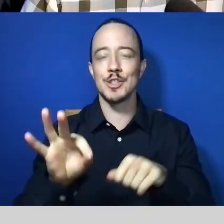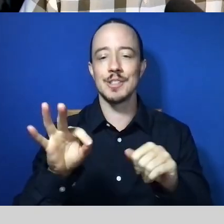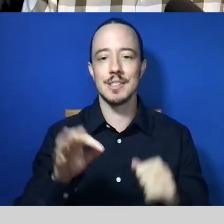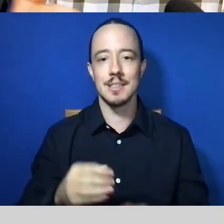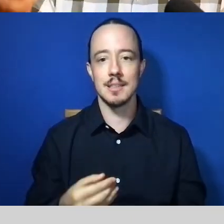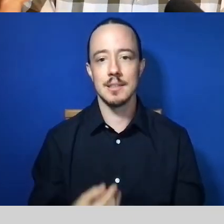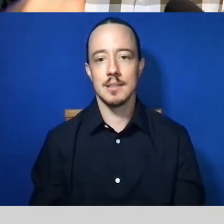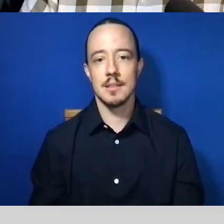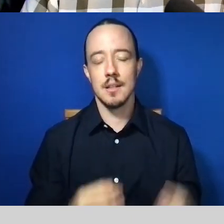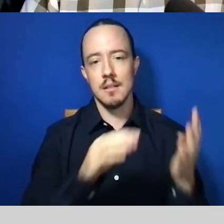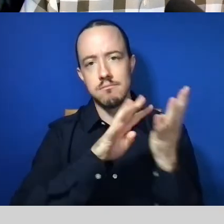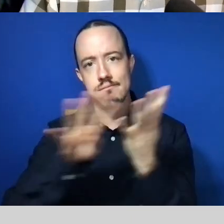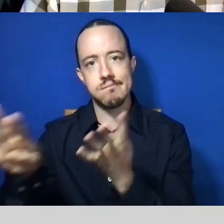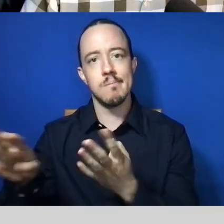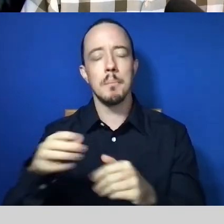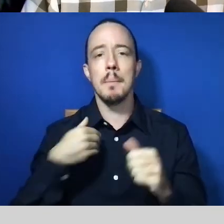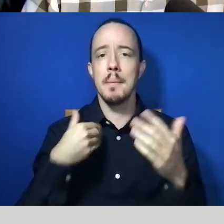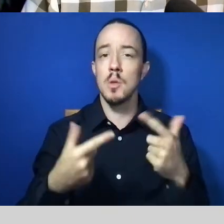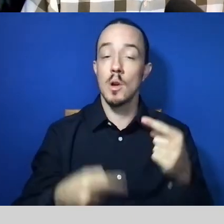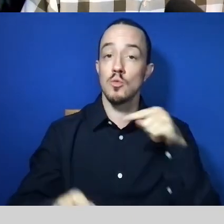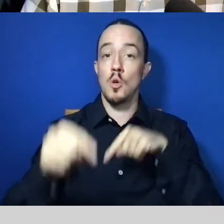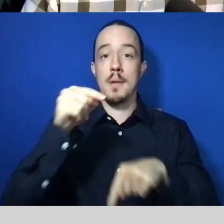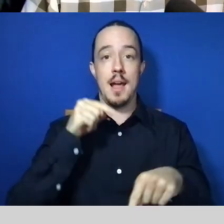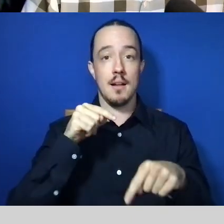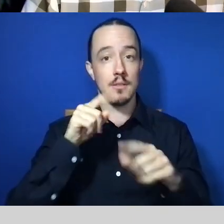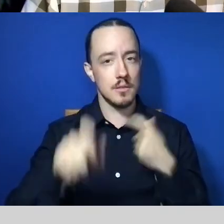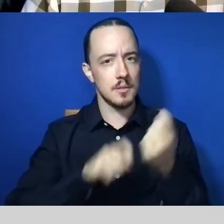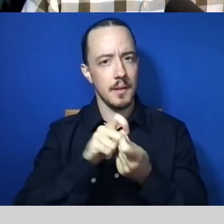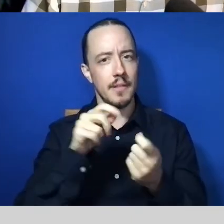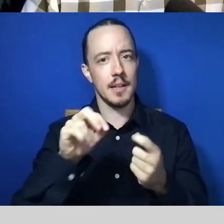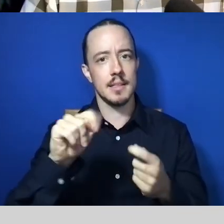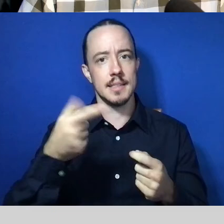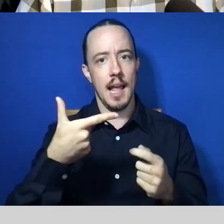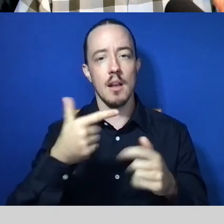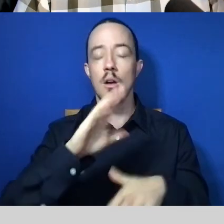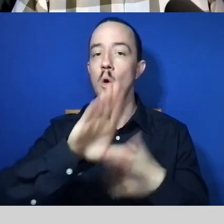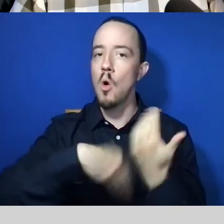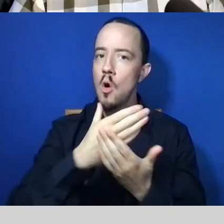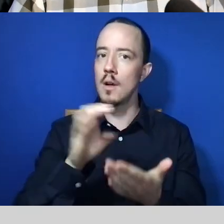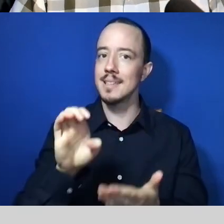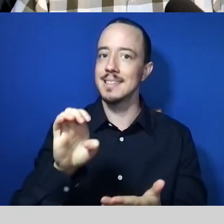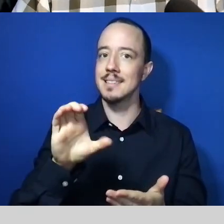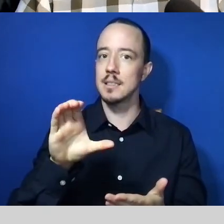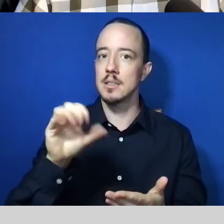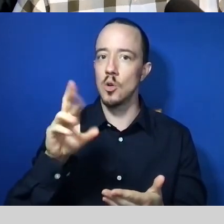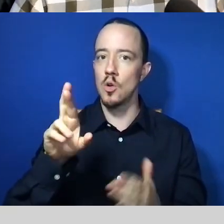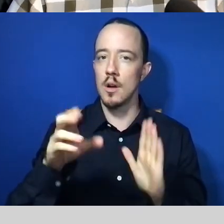But if you wanted to roll back to a specific tag, all the ECR images are tagged with which environment they're on,